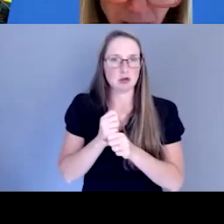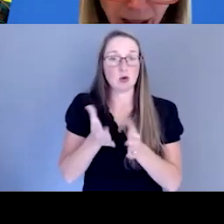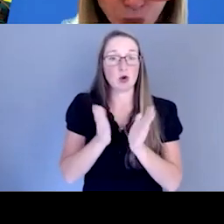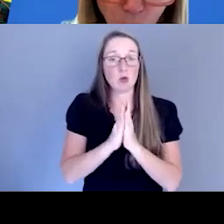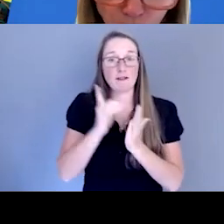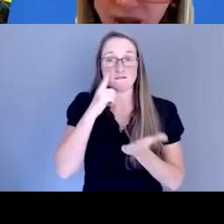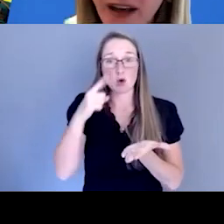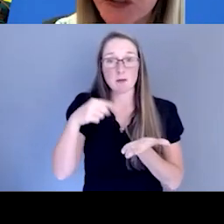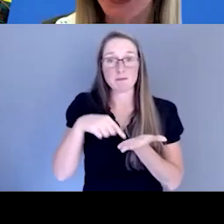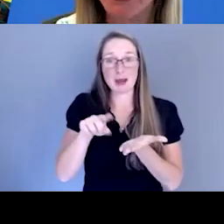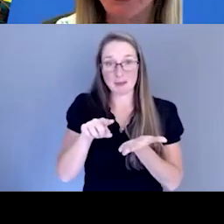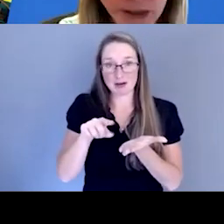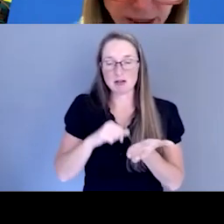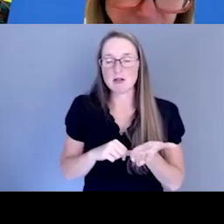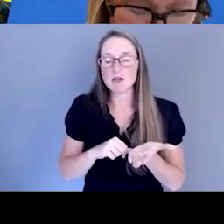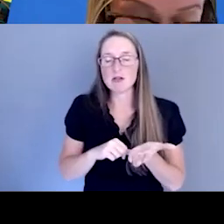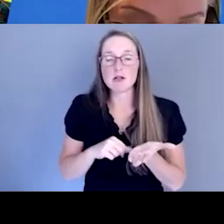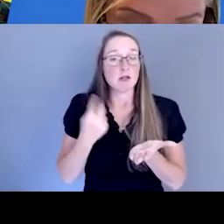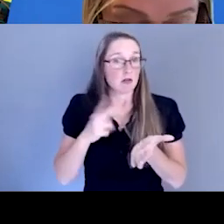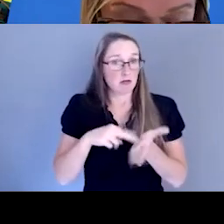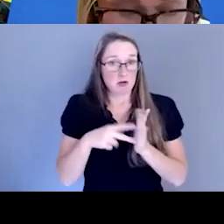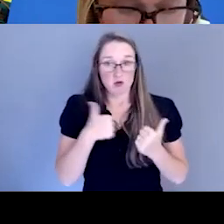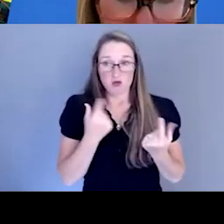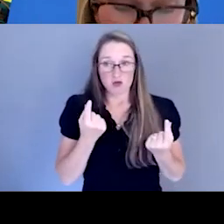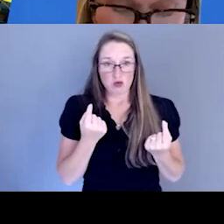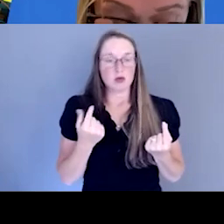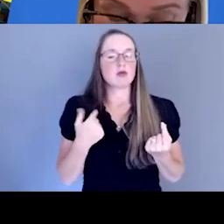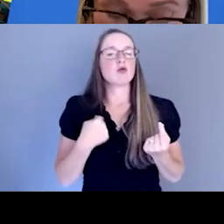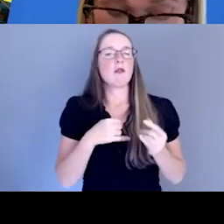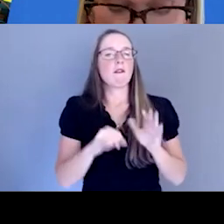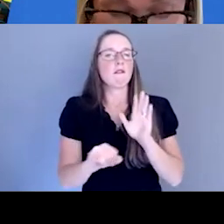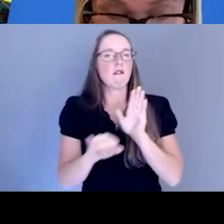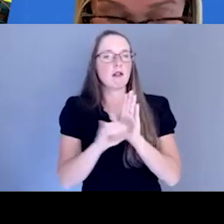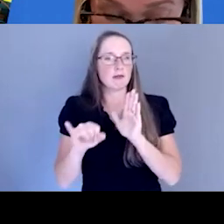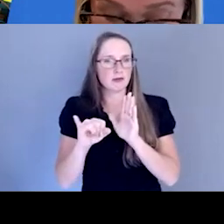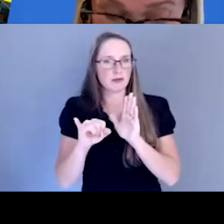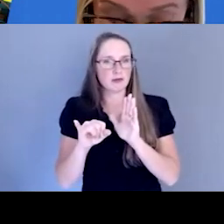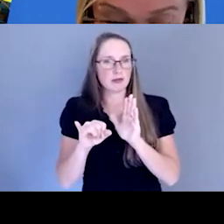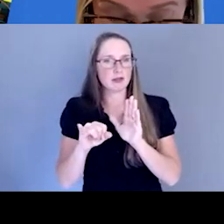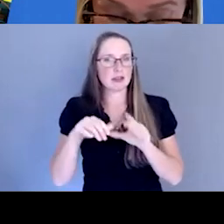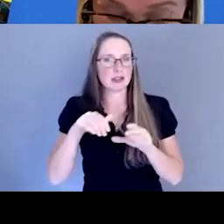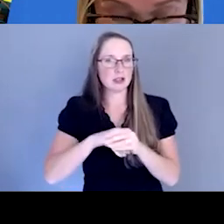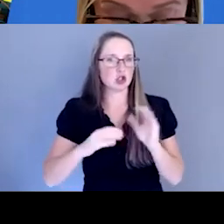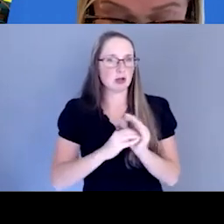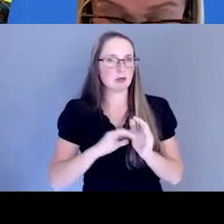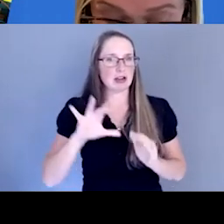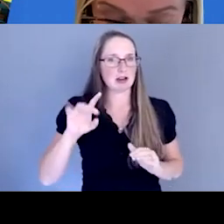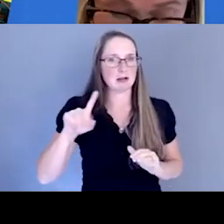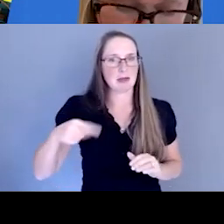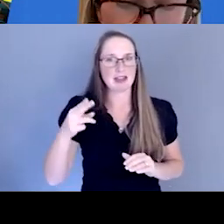What we have done is identify that, except as noted in PAPPG Chapter 8C,